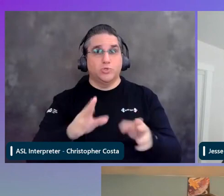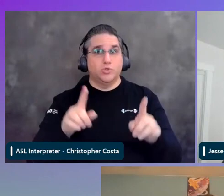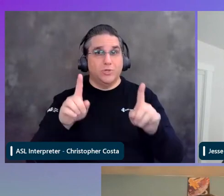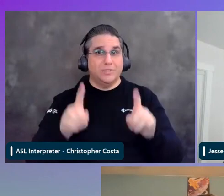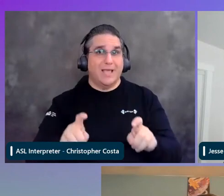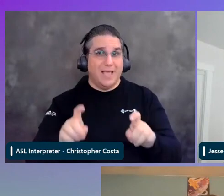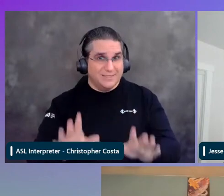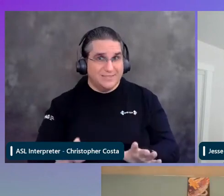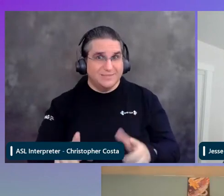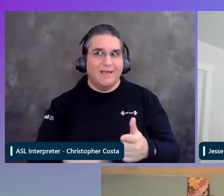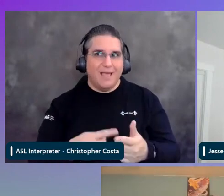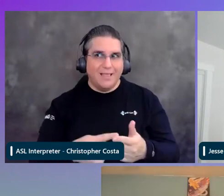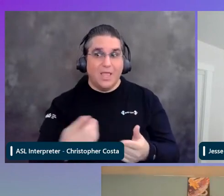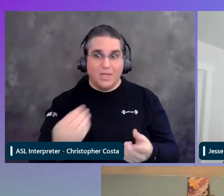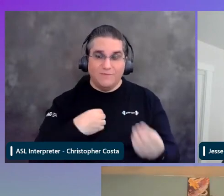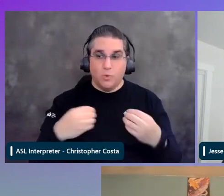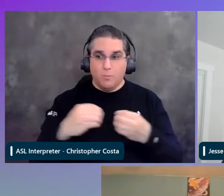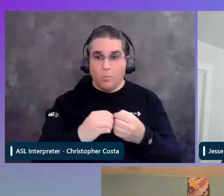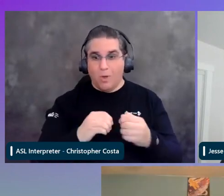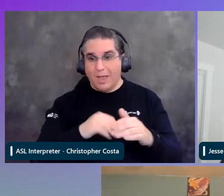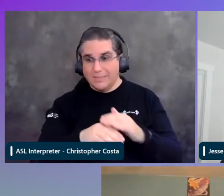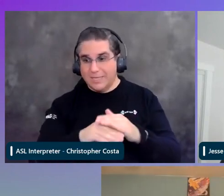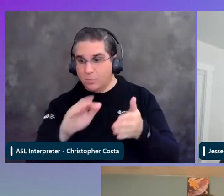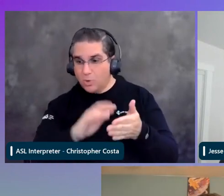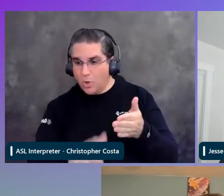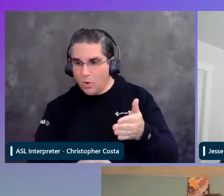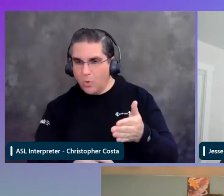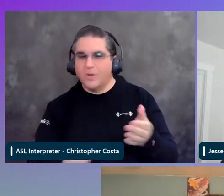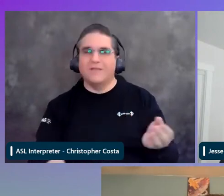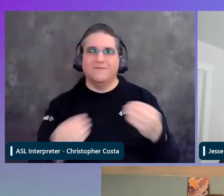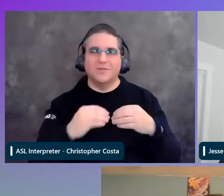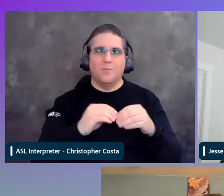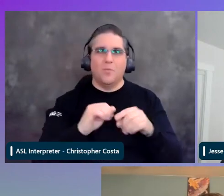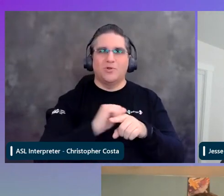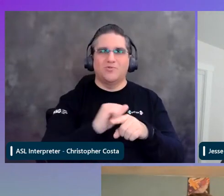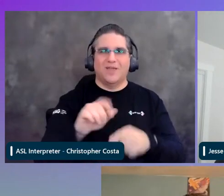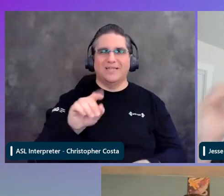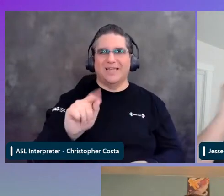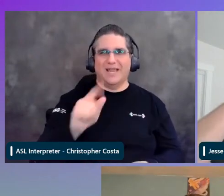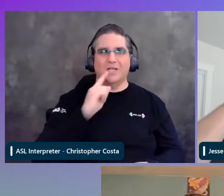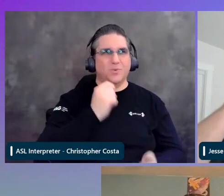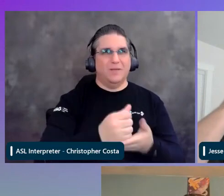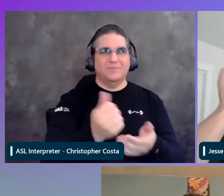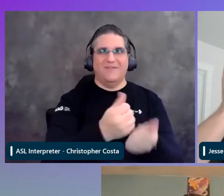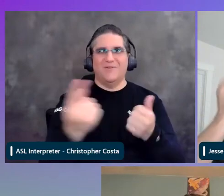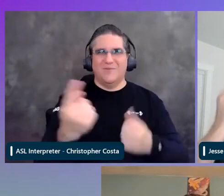training data. So you're going to help everybody. Well said.